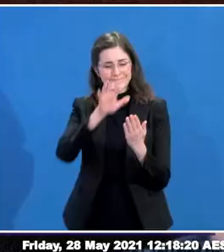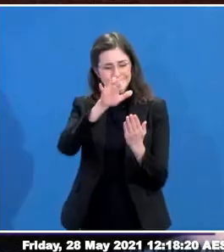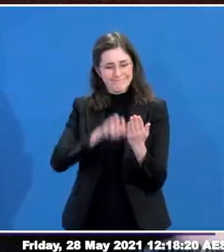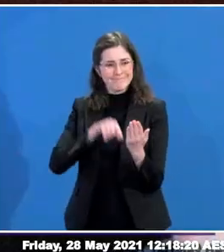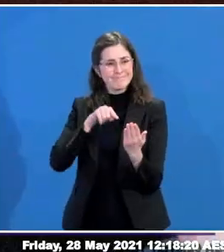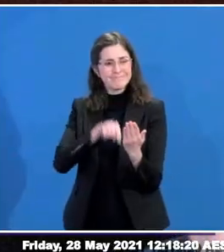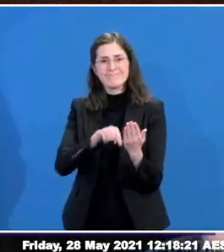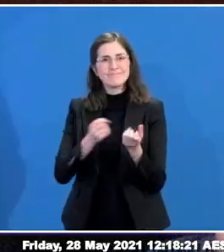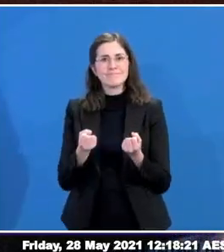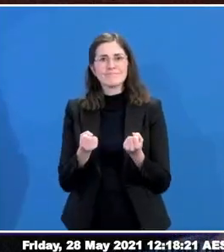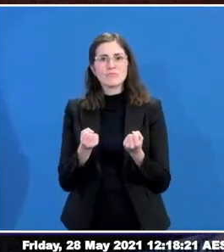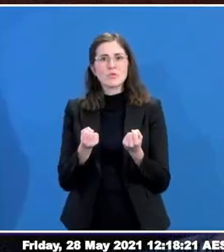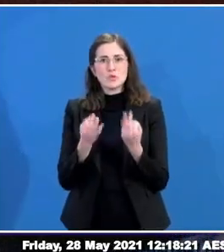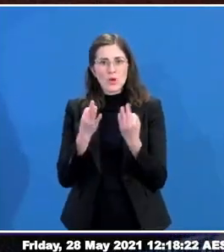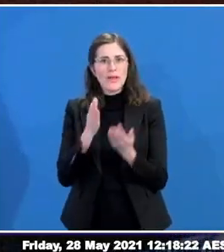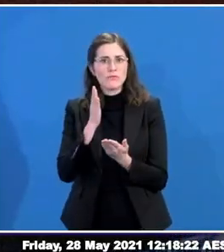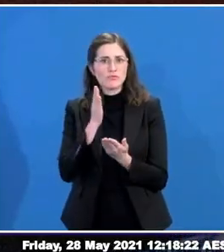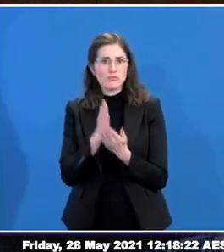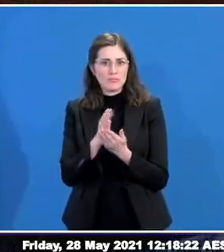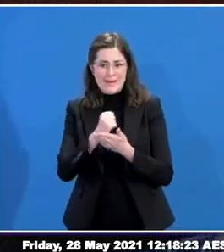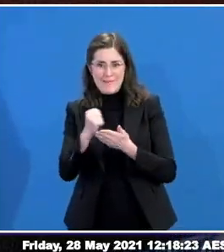It was handed up this morning. Do you have a copy of the board minutes?